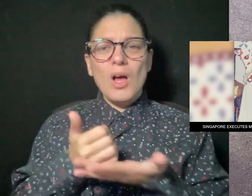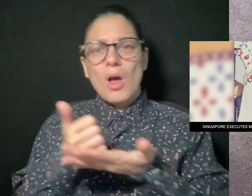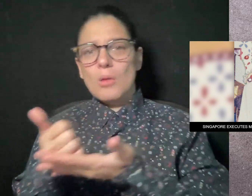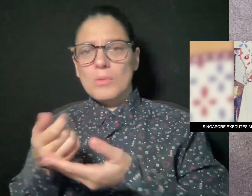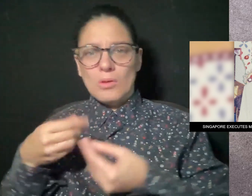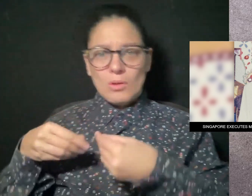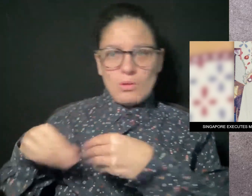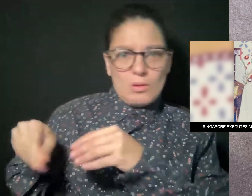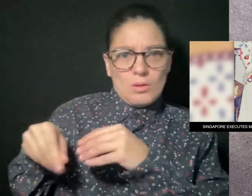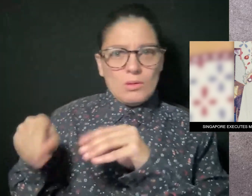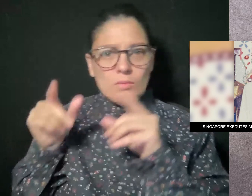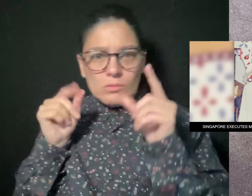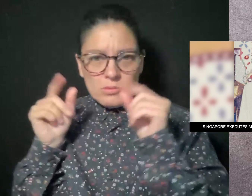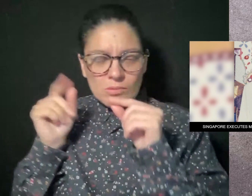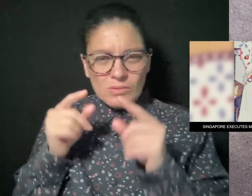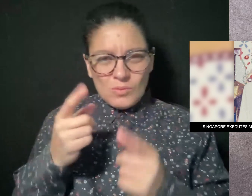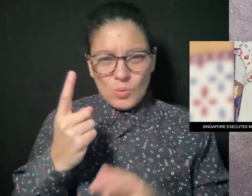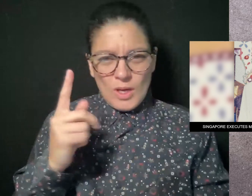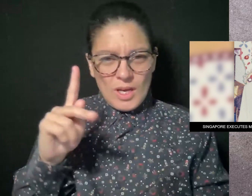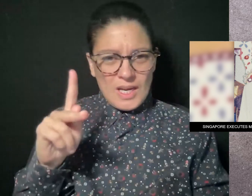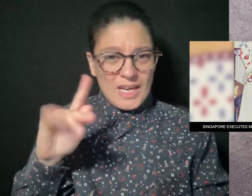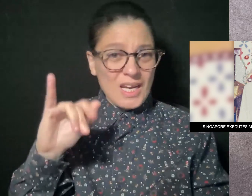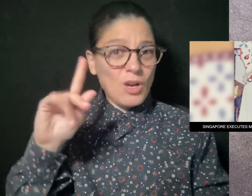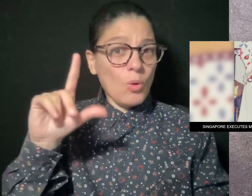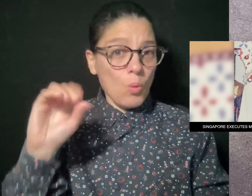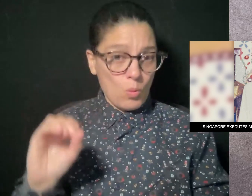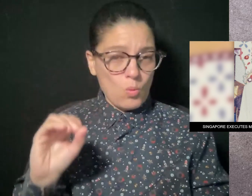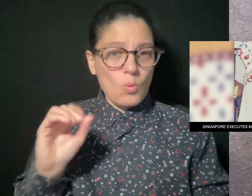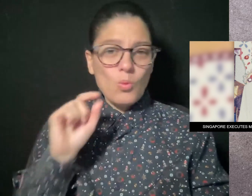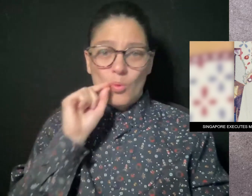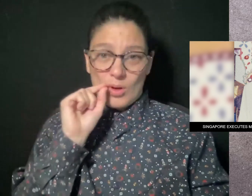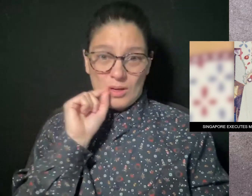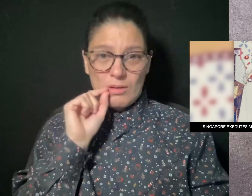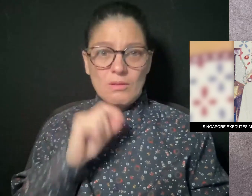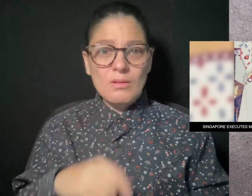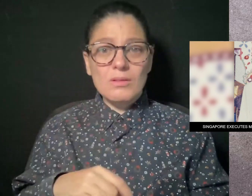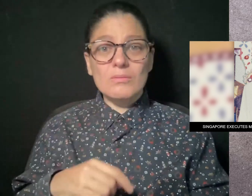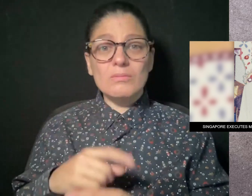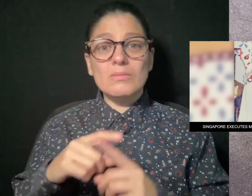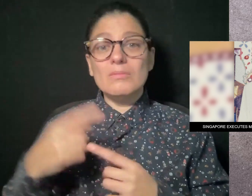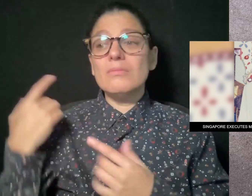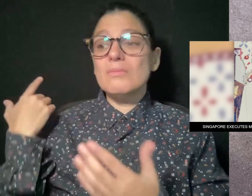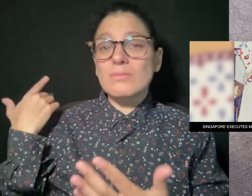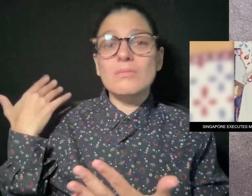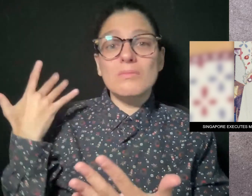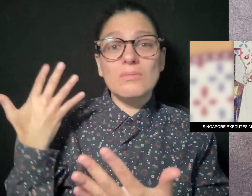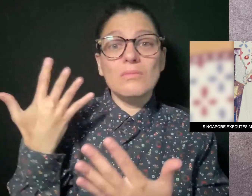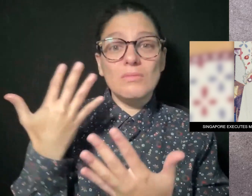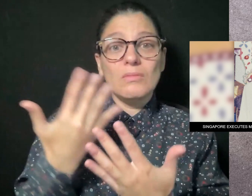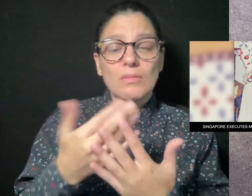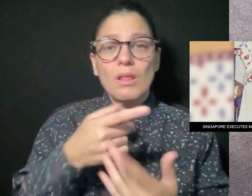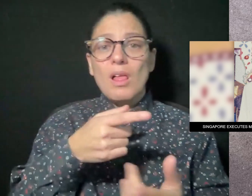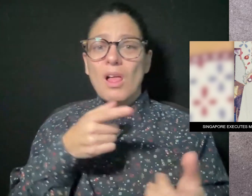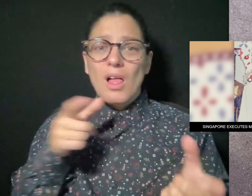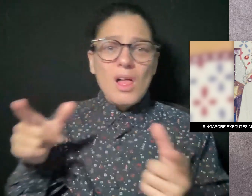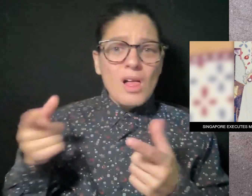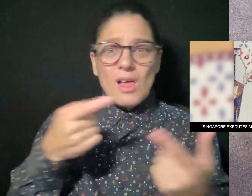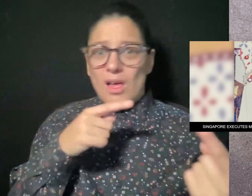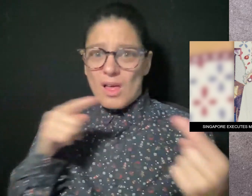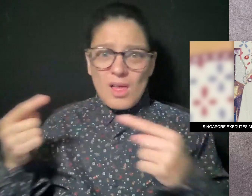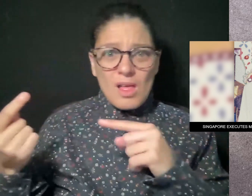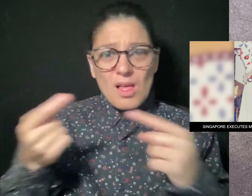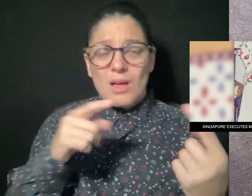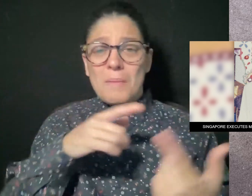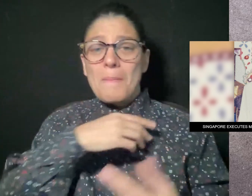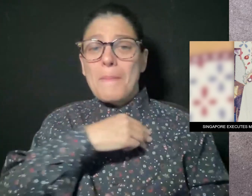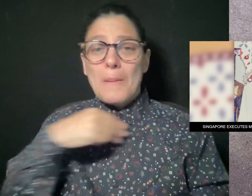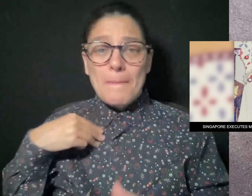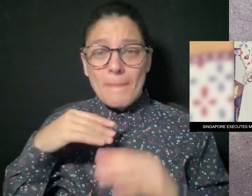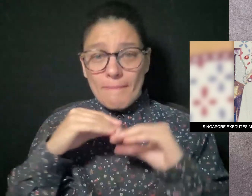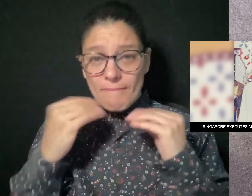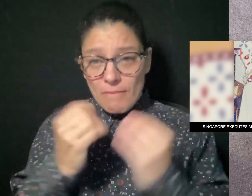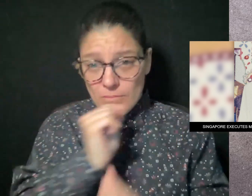cannabis in the days leading up to his death family